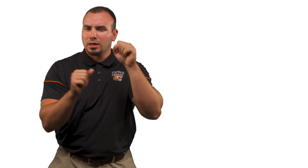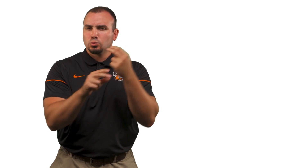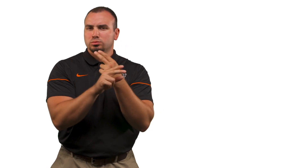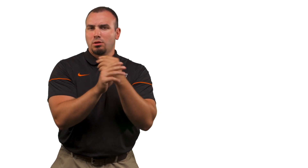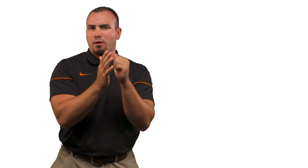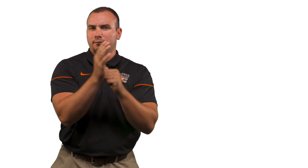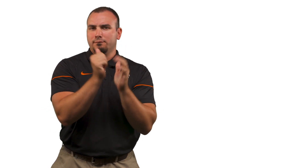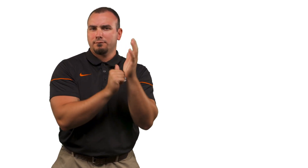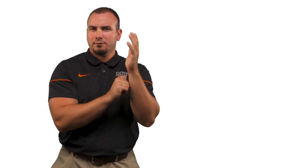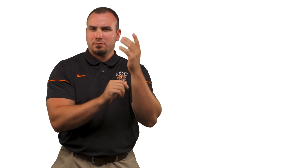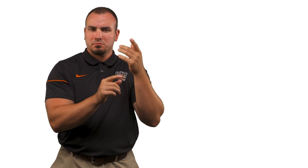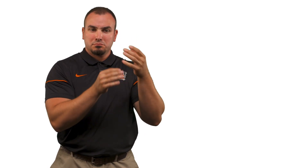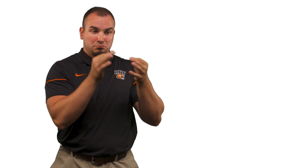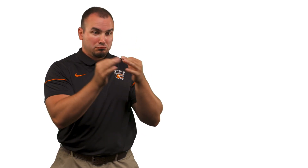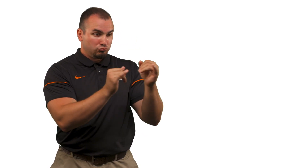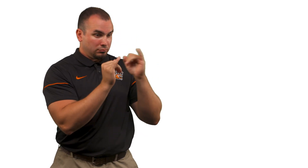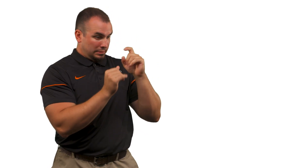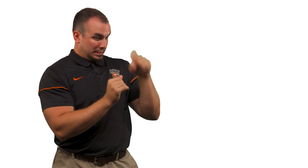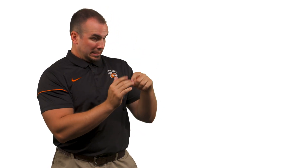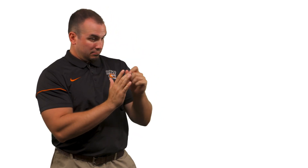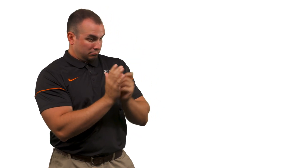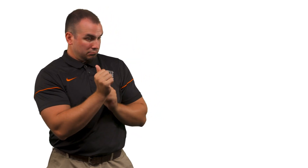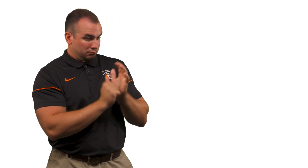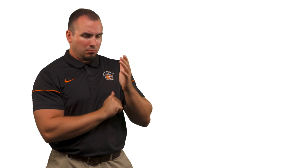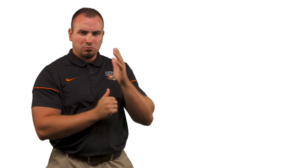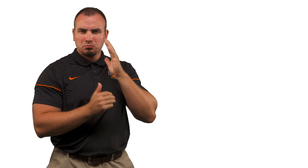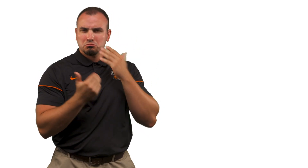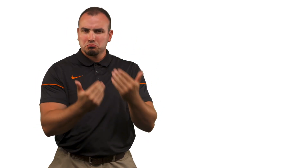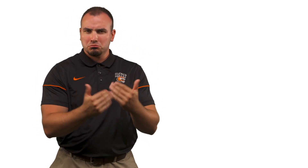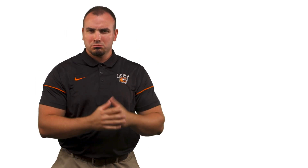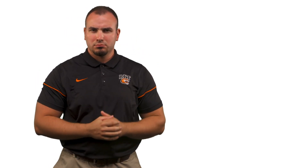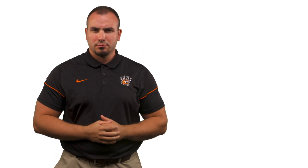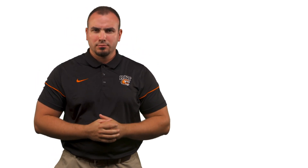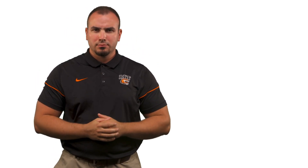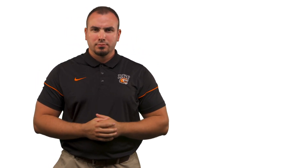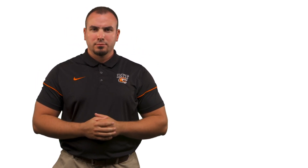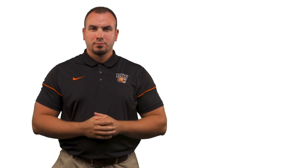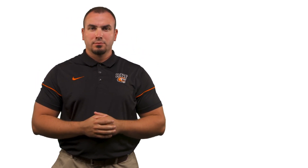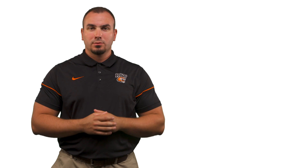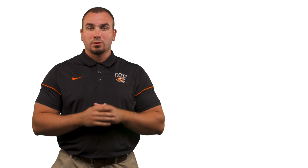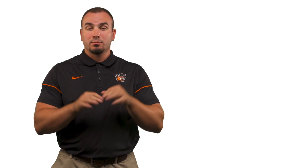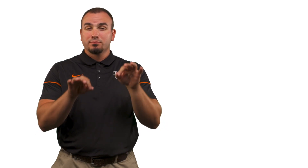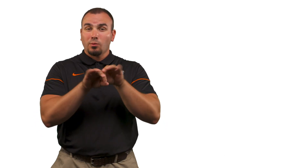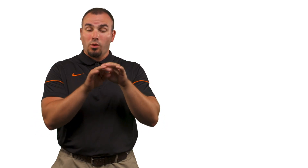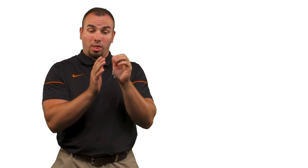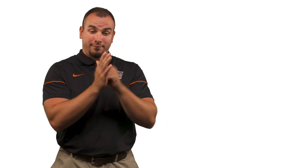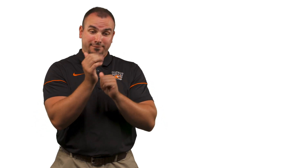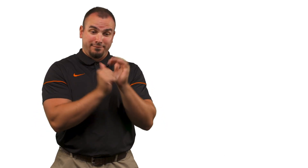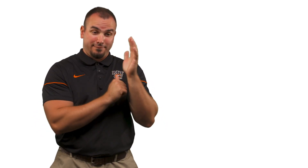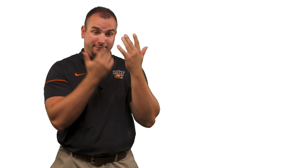While cleaning or disinfecting, you can wear gloves as prescribed on the product label.